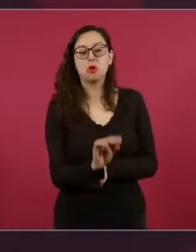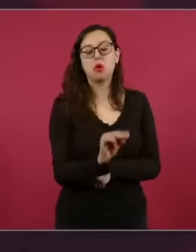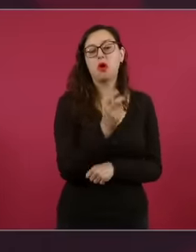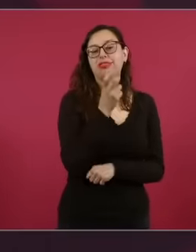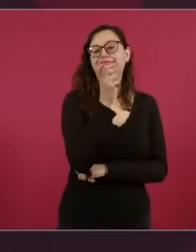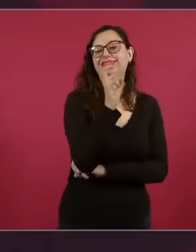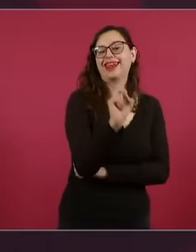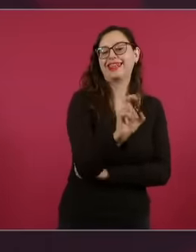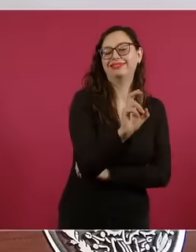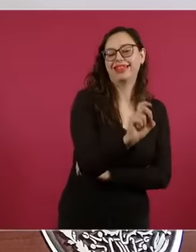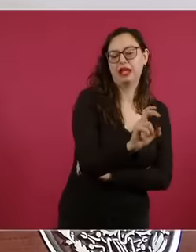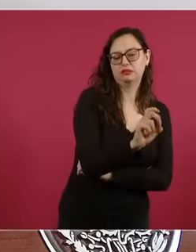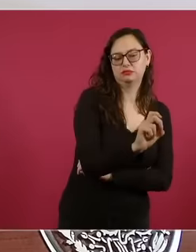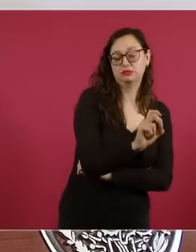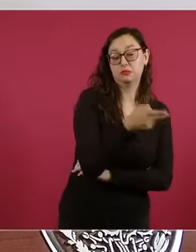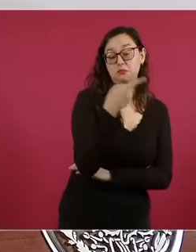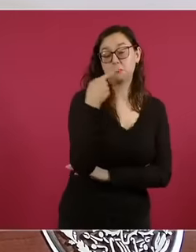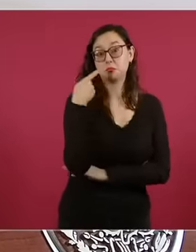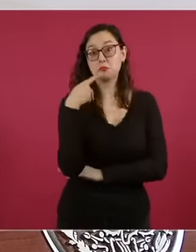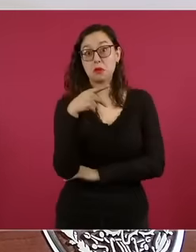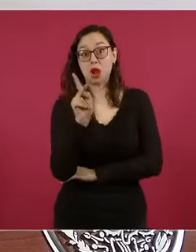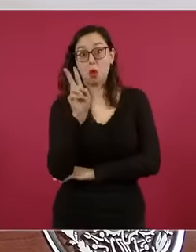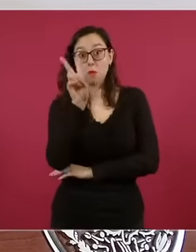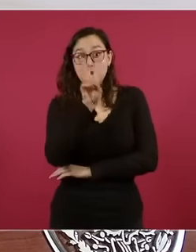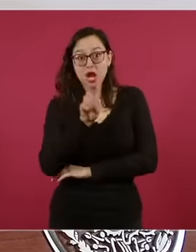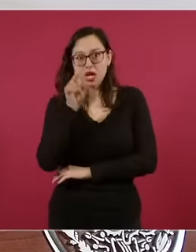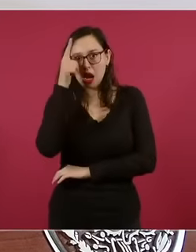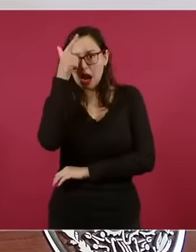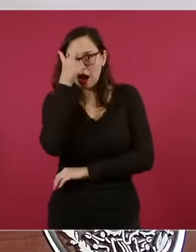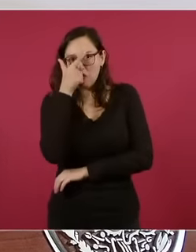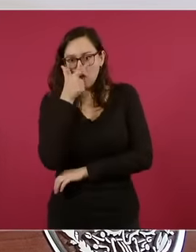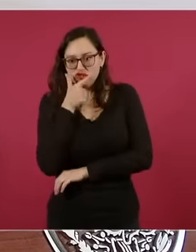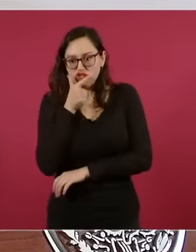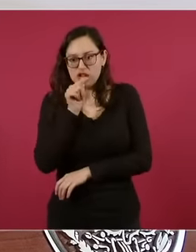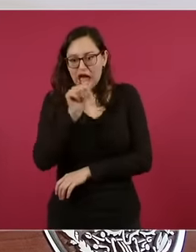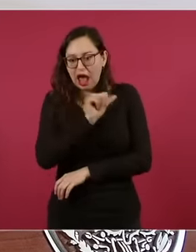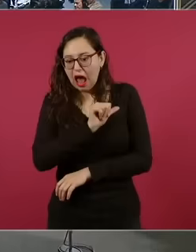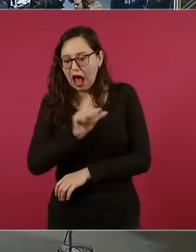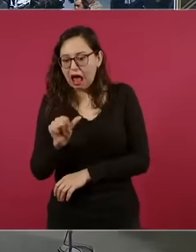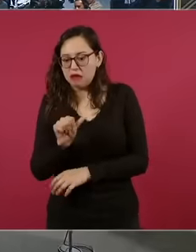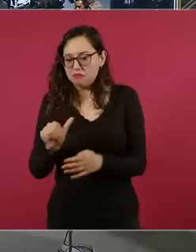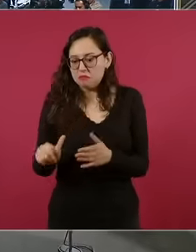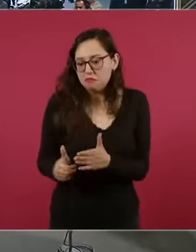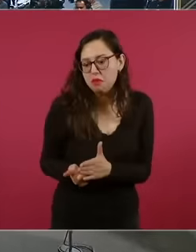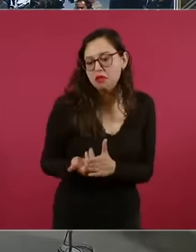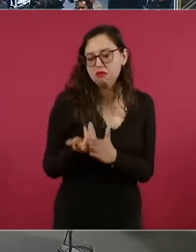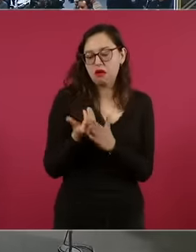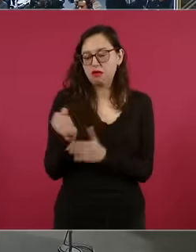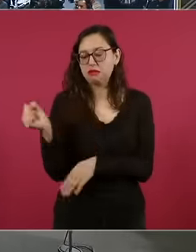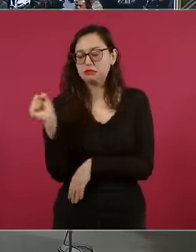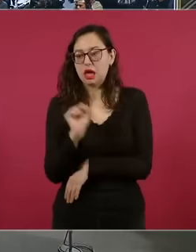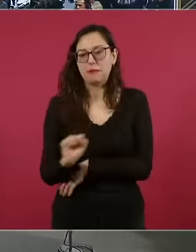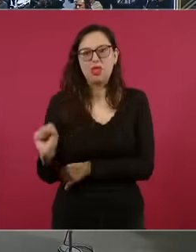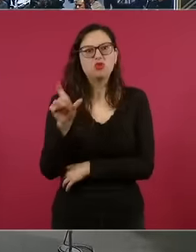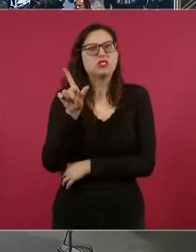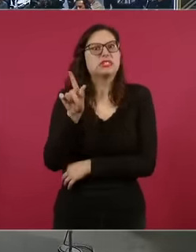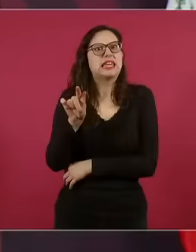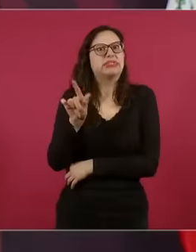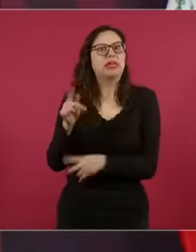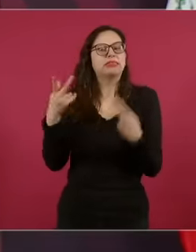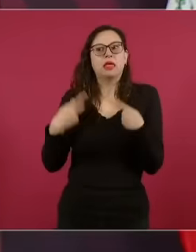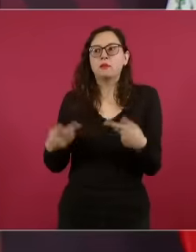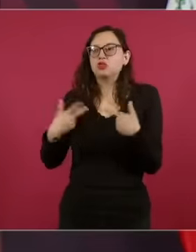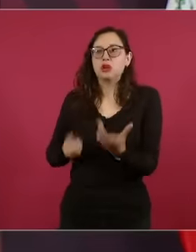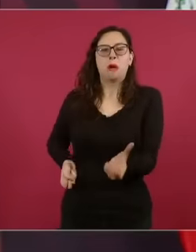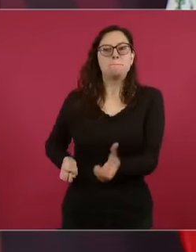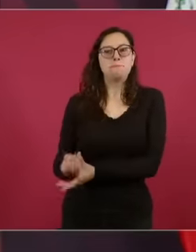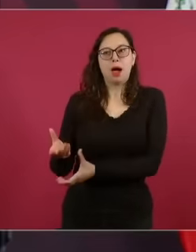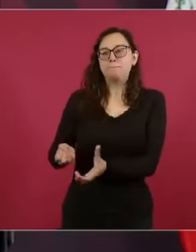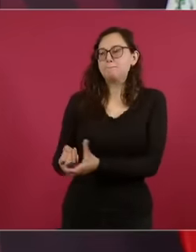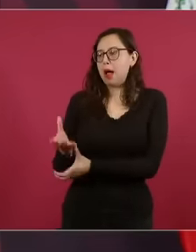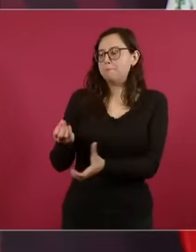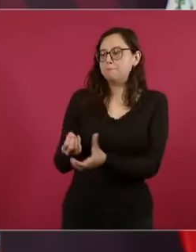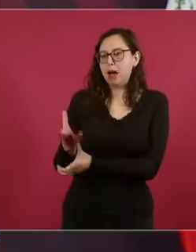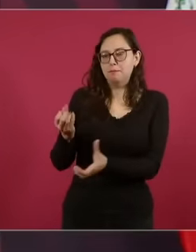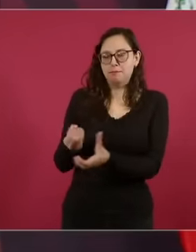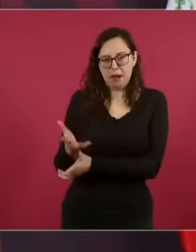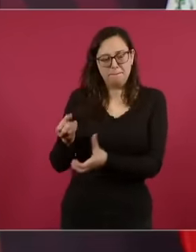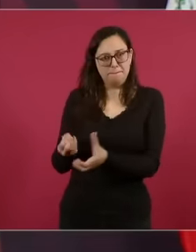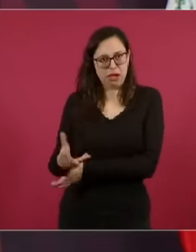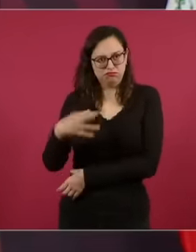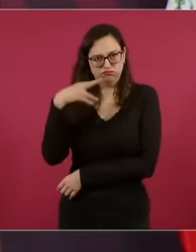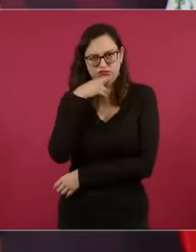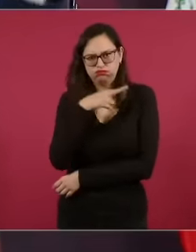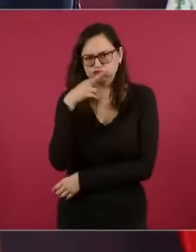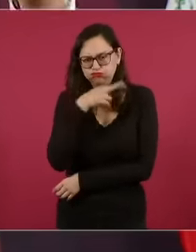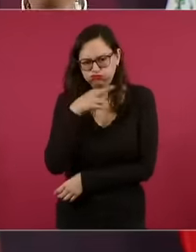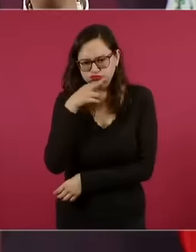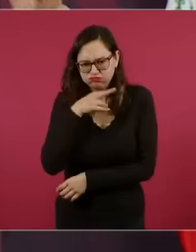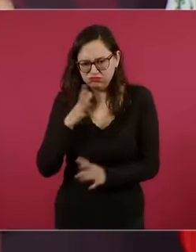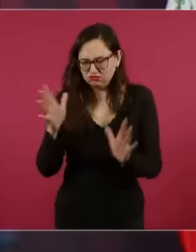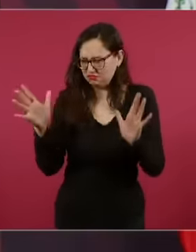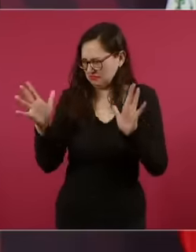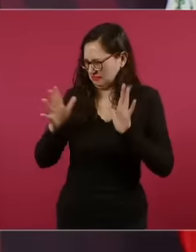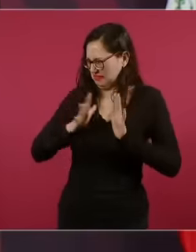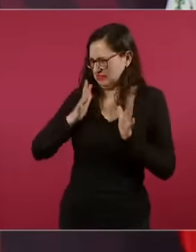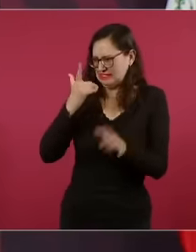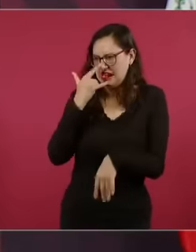Sunday and we are not talking about just any prisoner, we are talking about